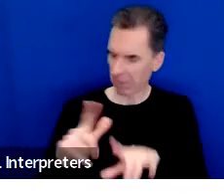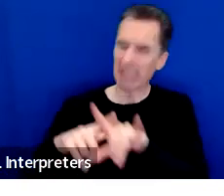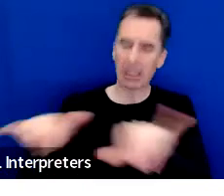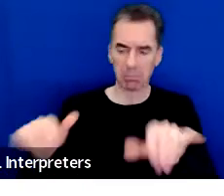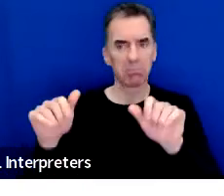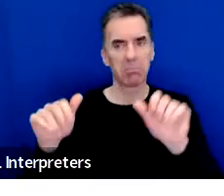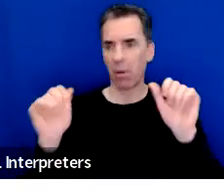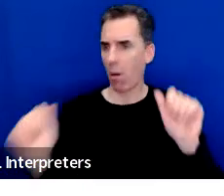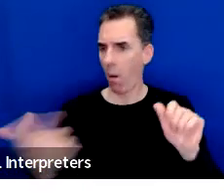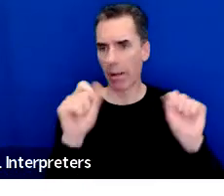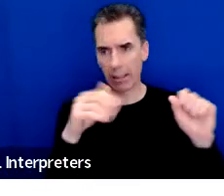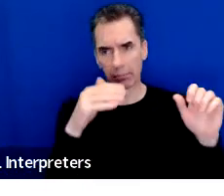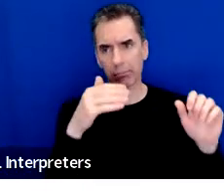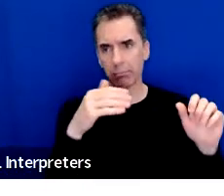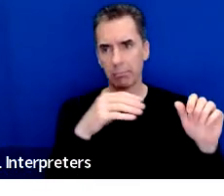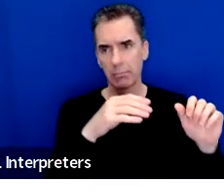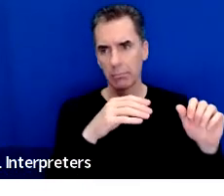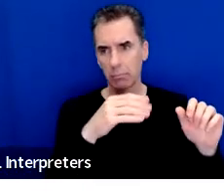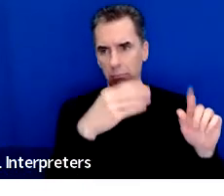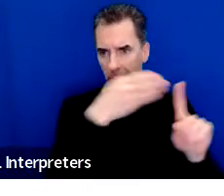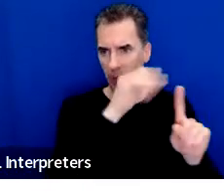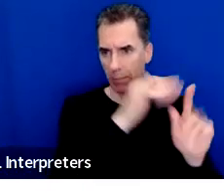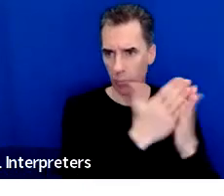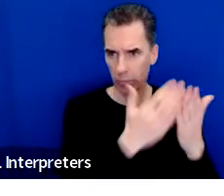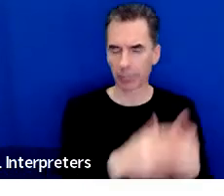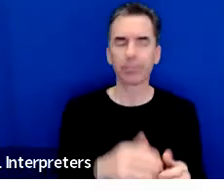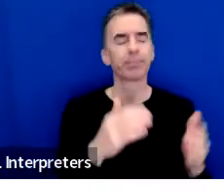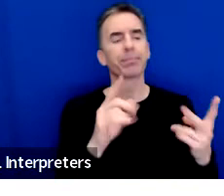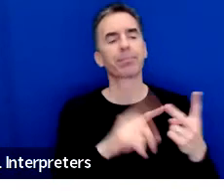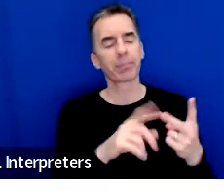Okay, great. And then the textbooks that the library normally reserves